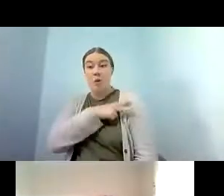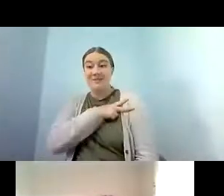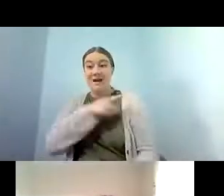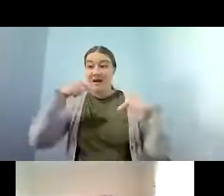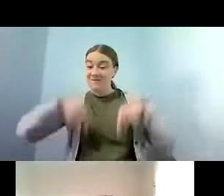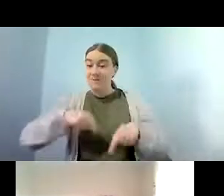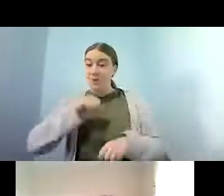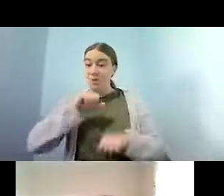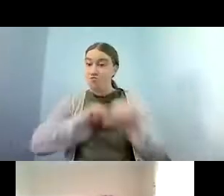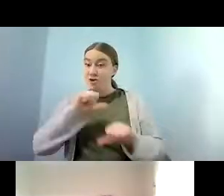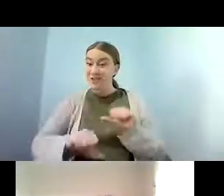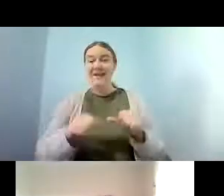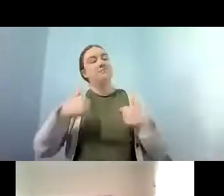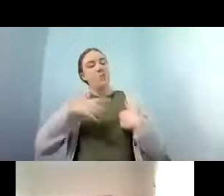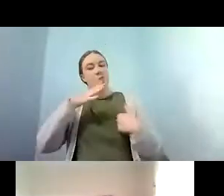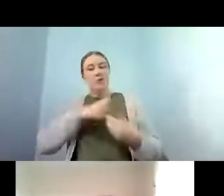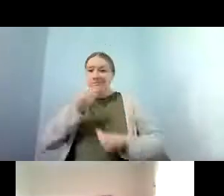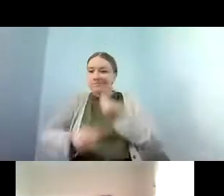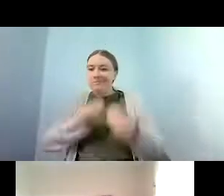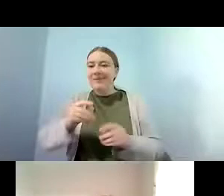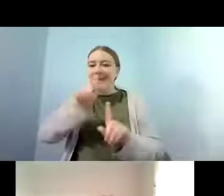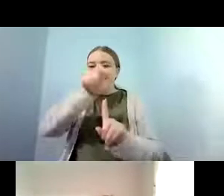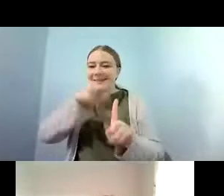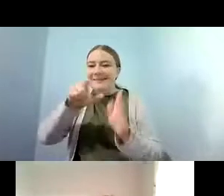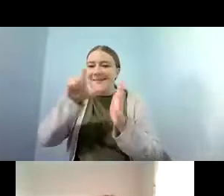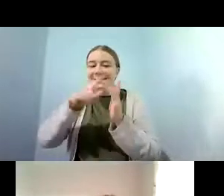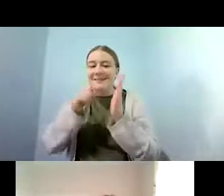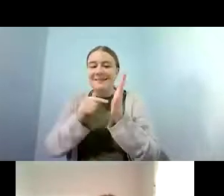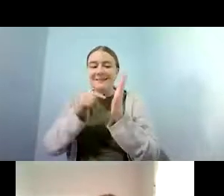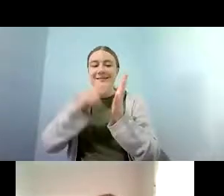little bit tonight about citizen science and how we're using it to unlock the river severn.